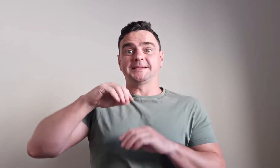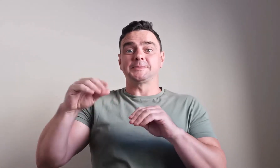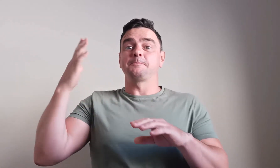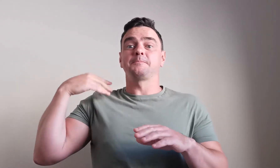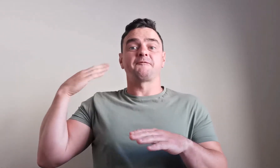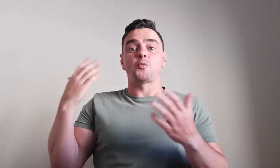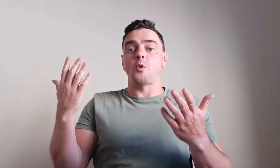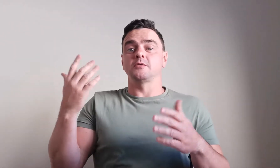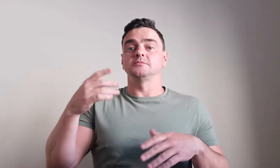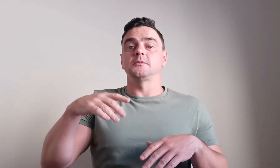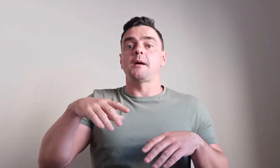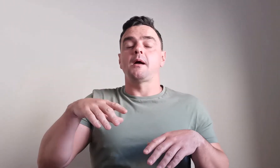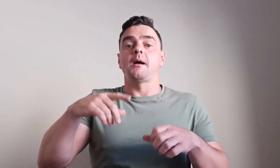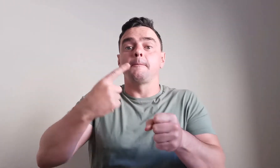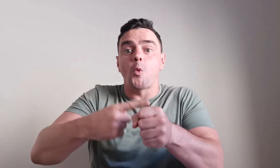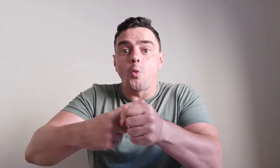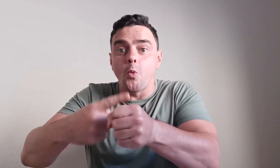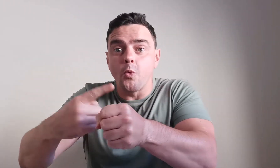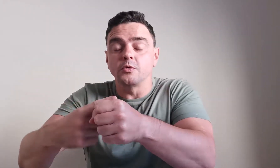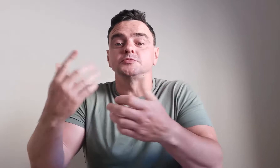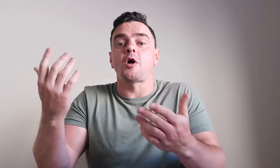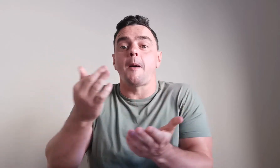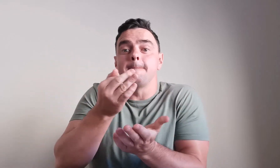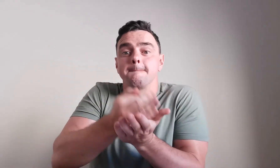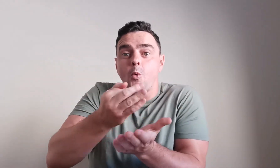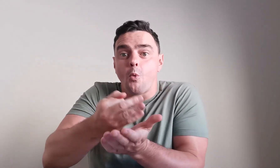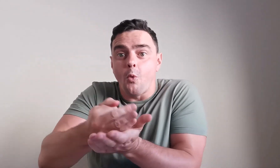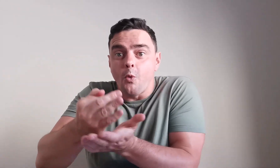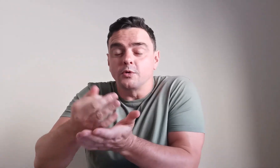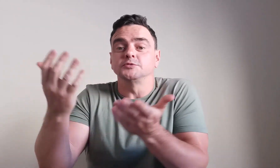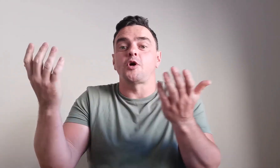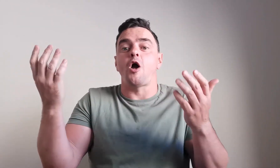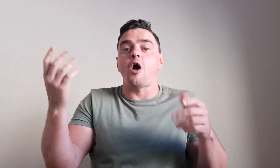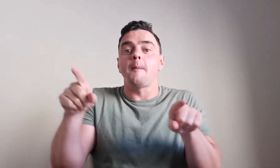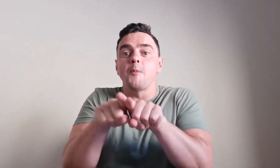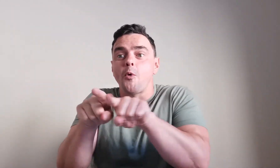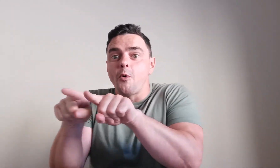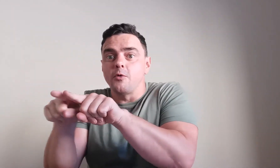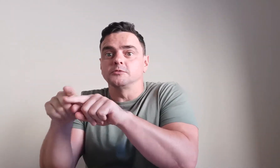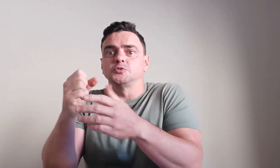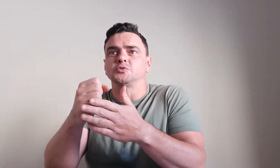ourselves have been signing it differently, using versions based on other signs like 'again' or 'same'. The students